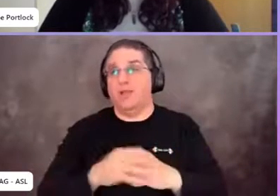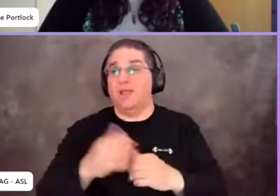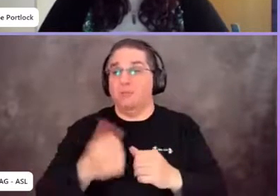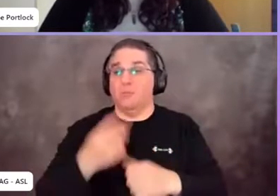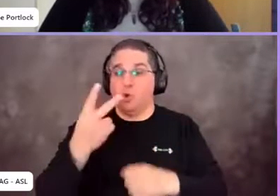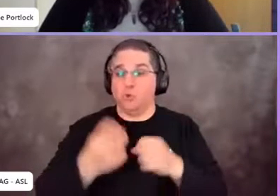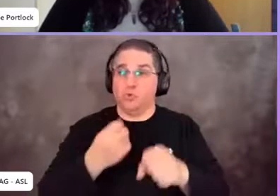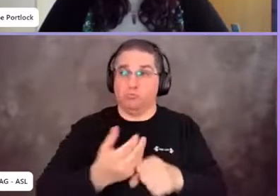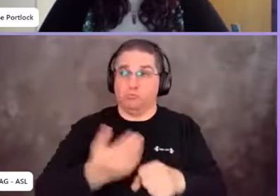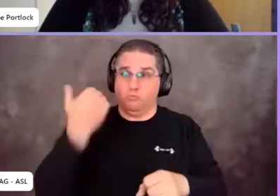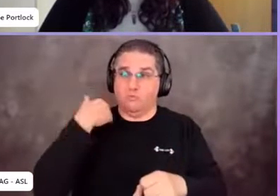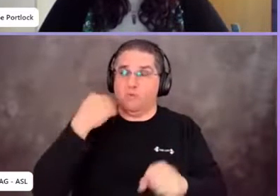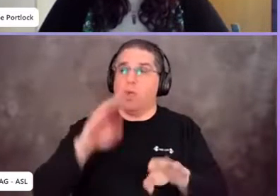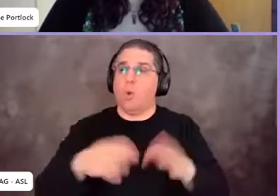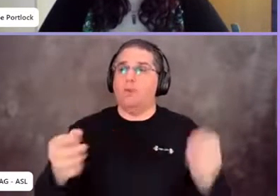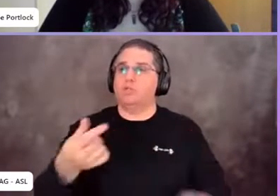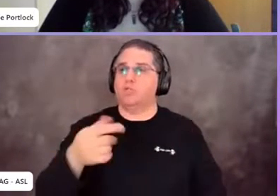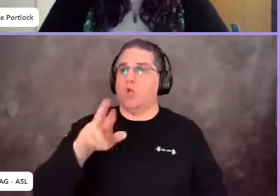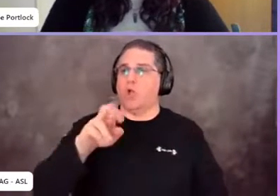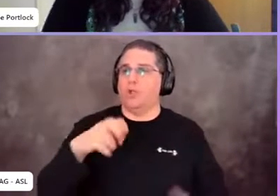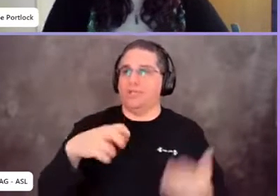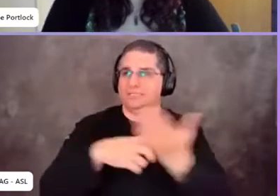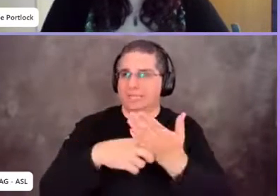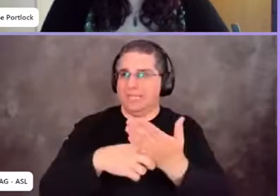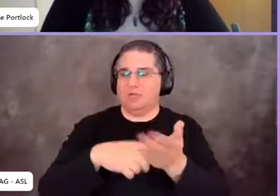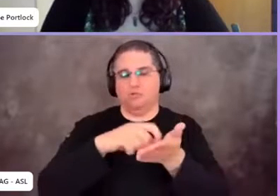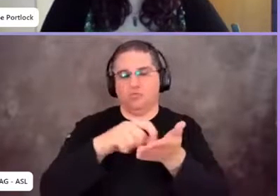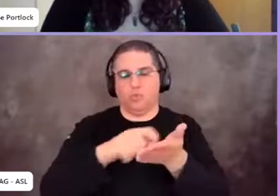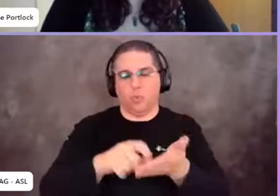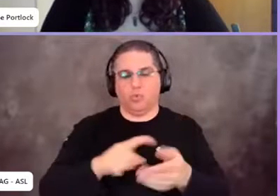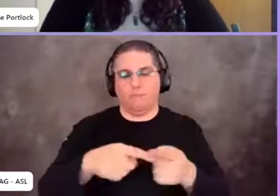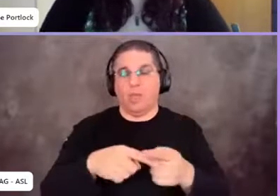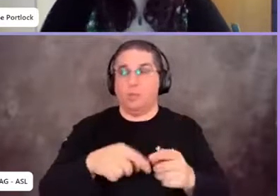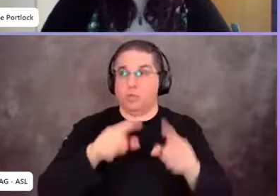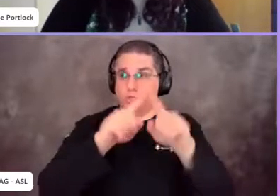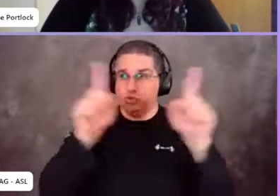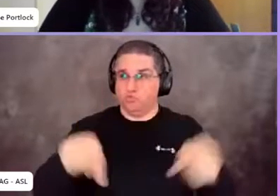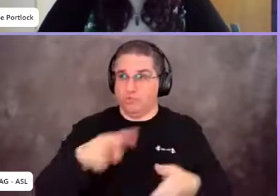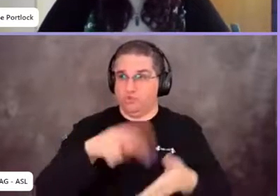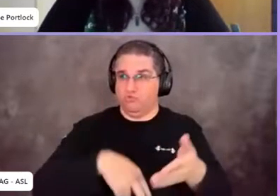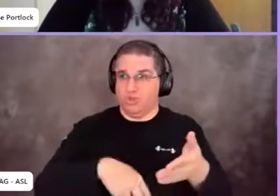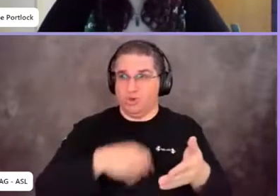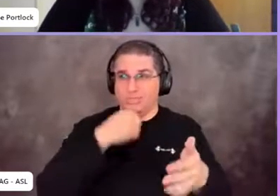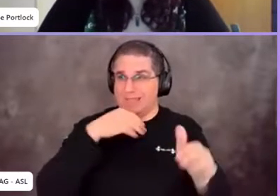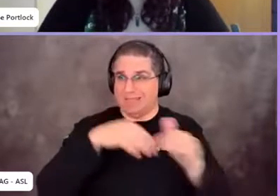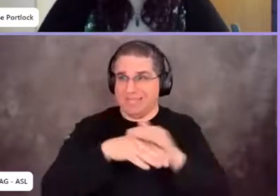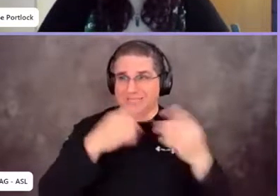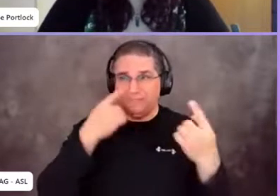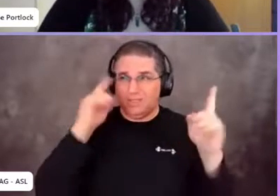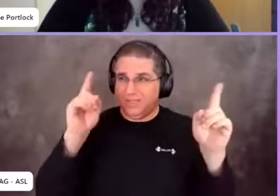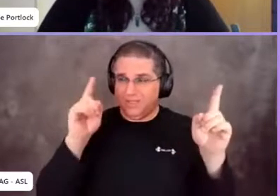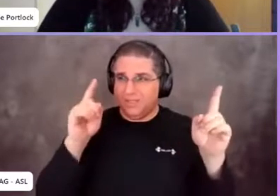documentation and bringing visibility to the workplace has been important.